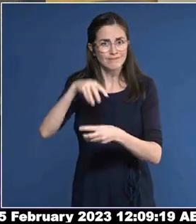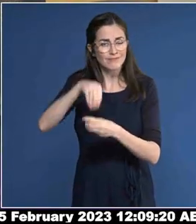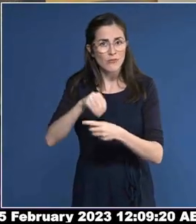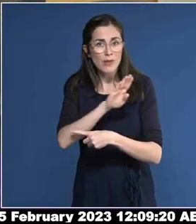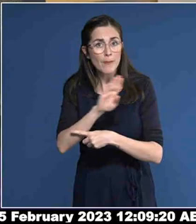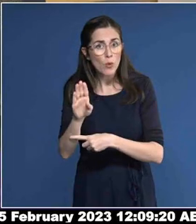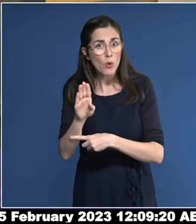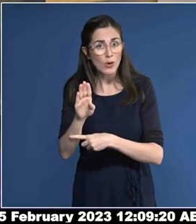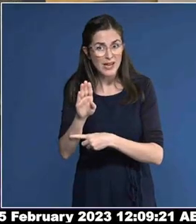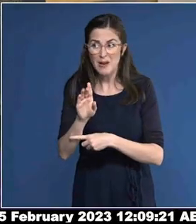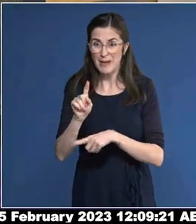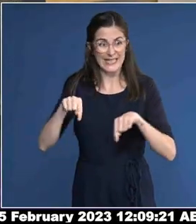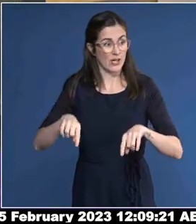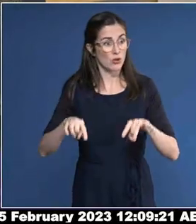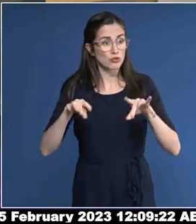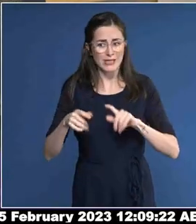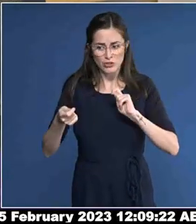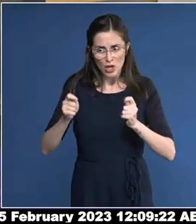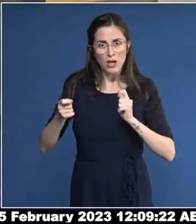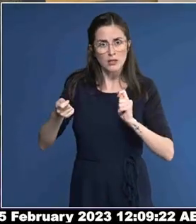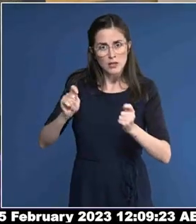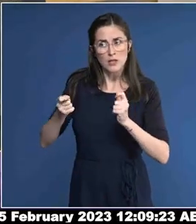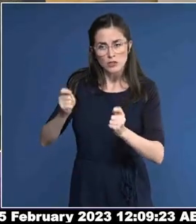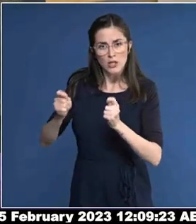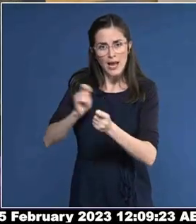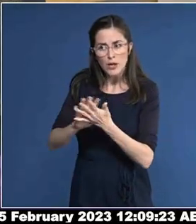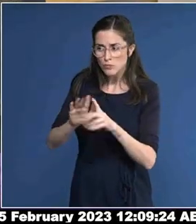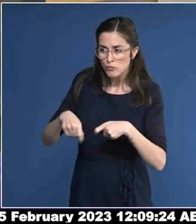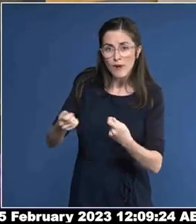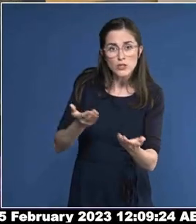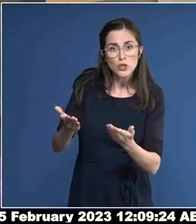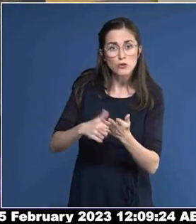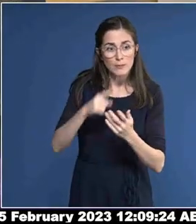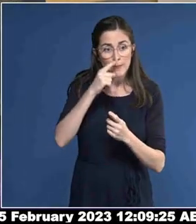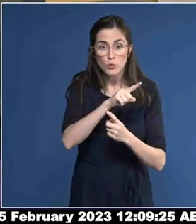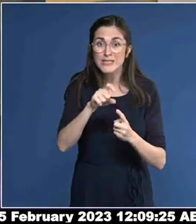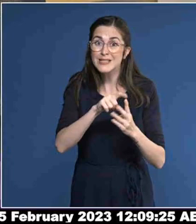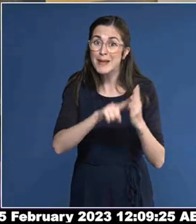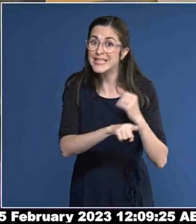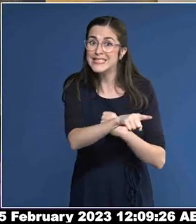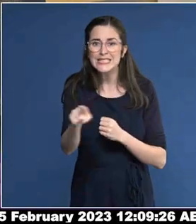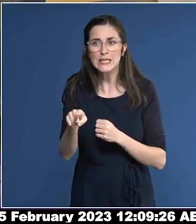in Australia had changed fundamentally; and until October 2021, Afford did not have a